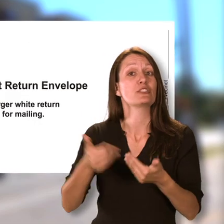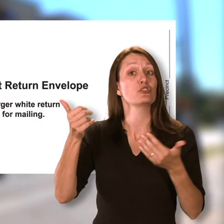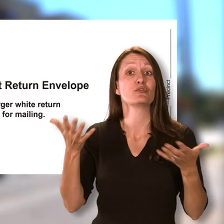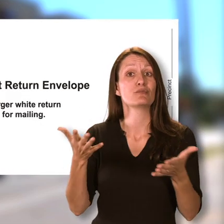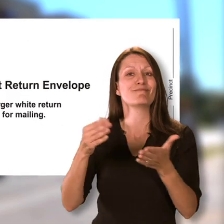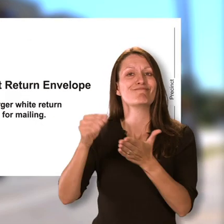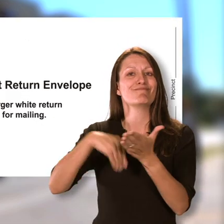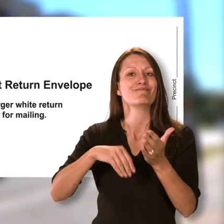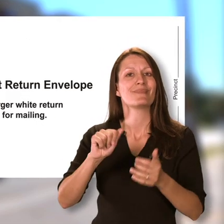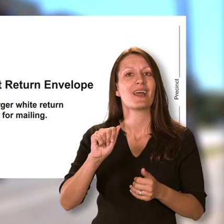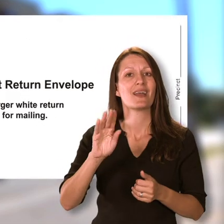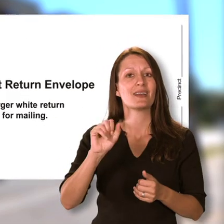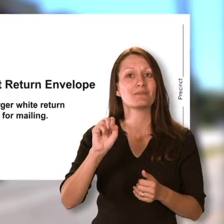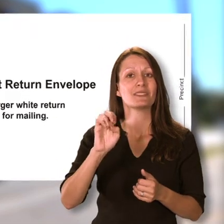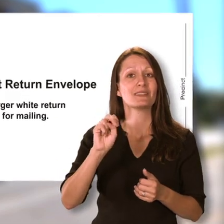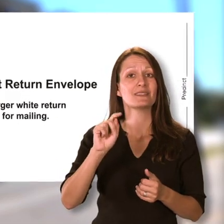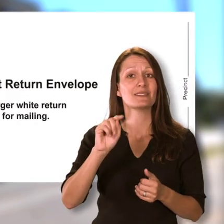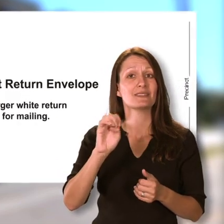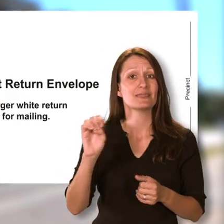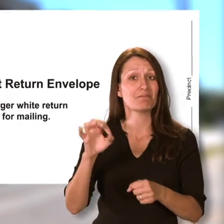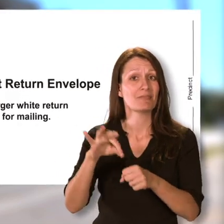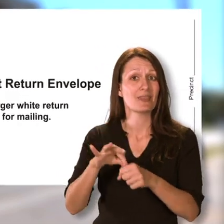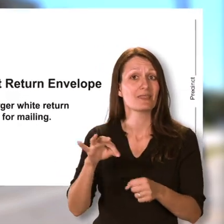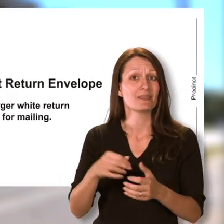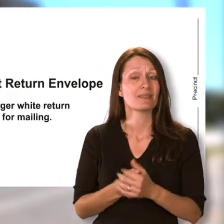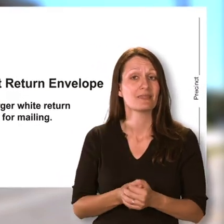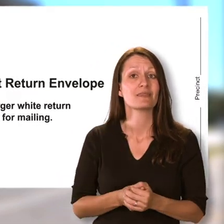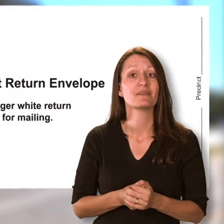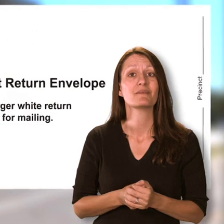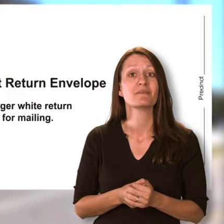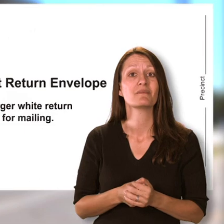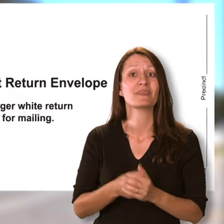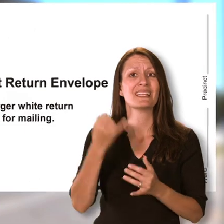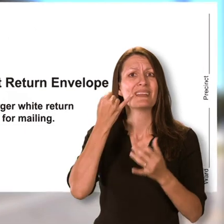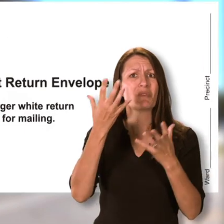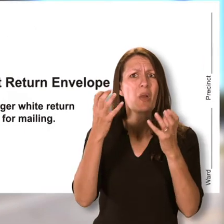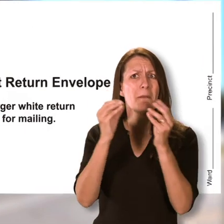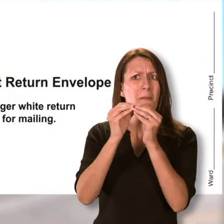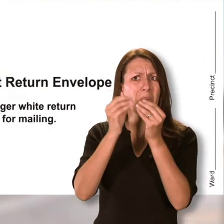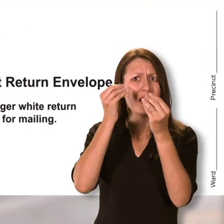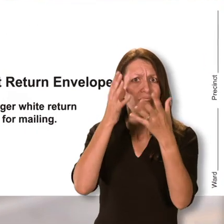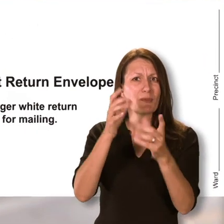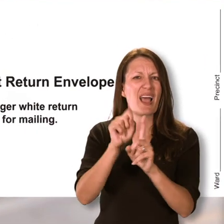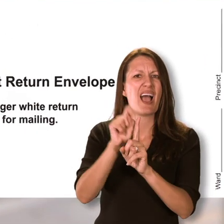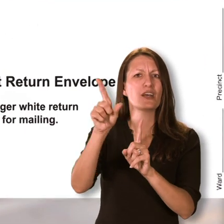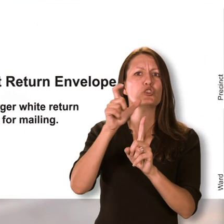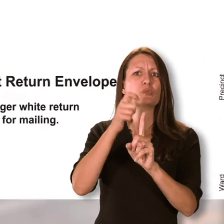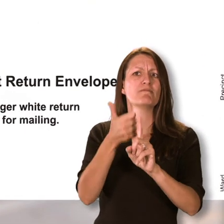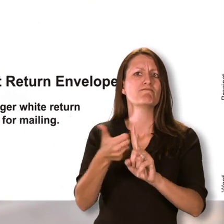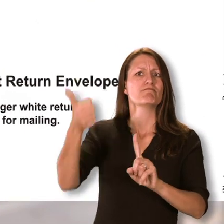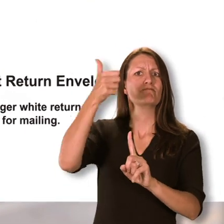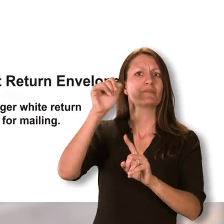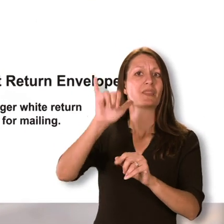that it's easier to vote by absentee ballot. An administrator of the facility can give you